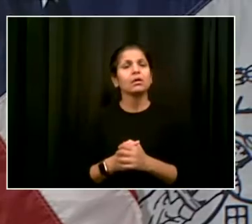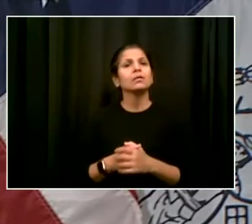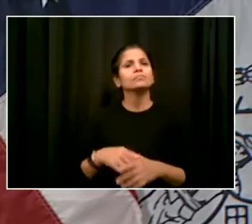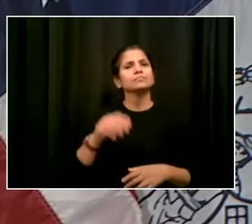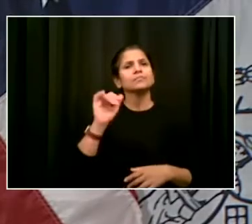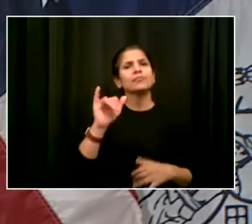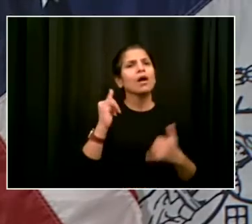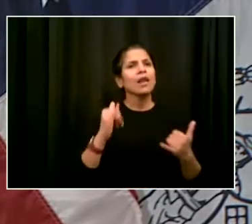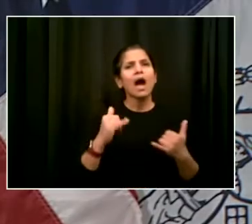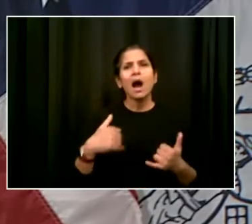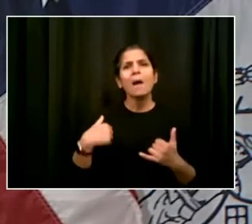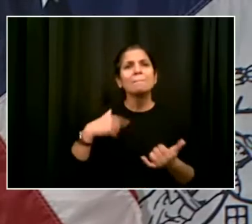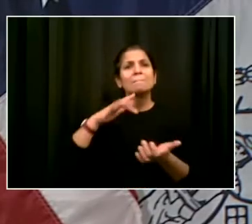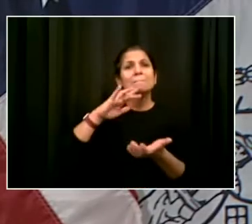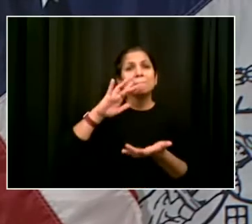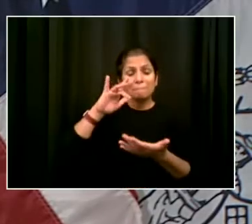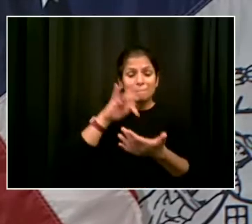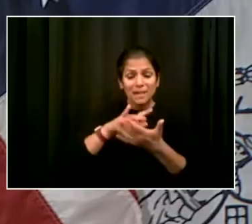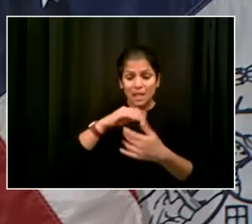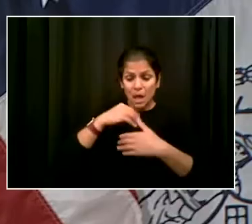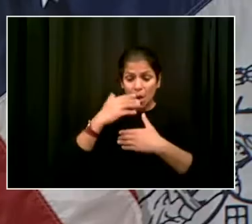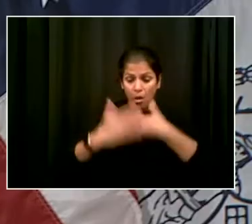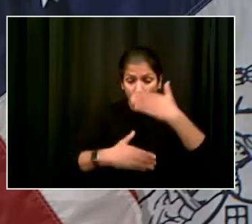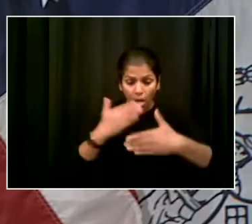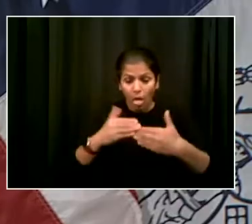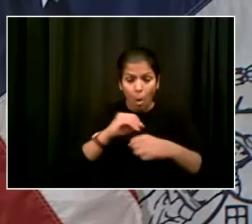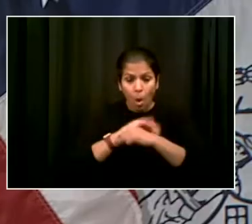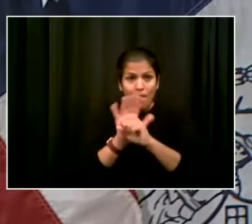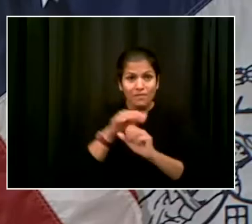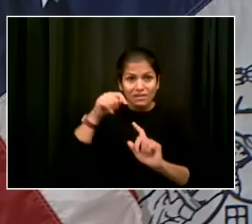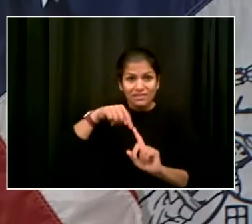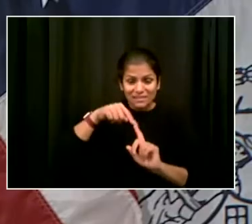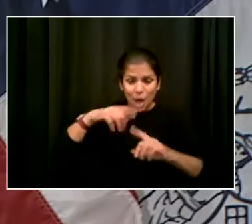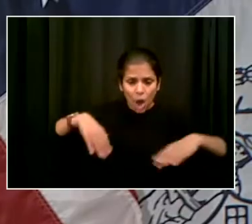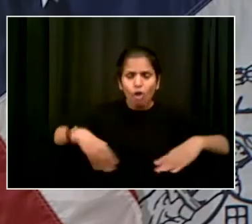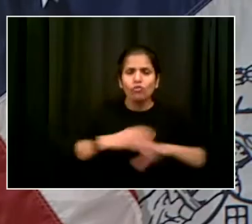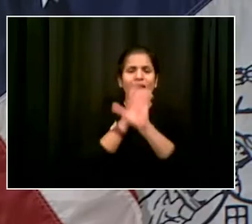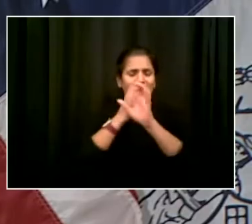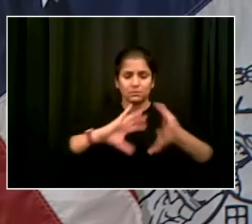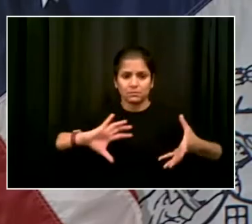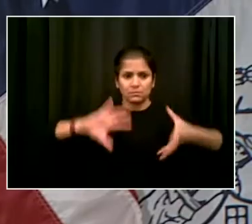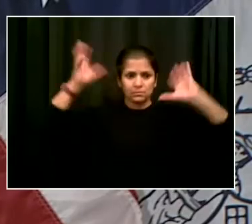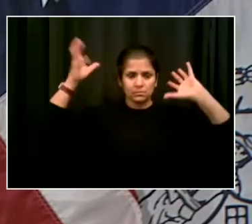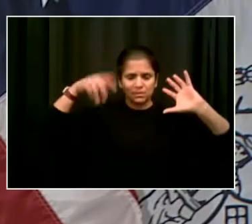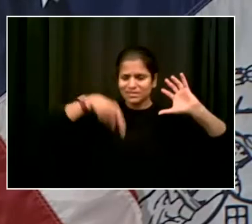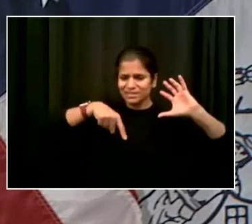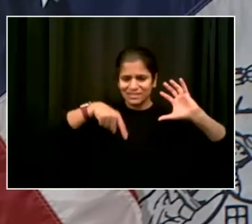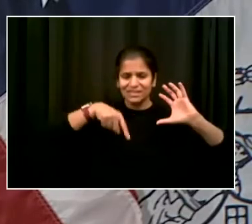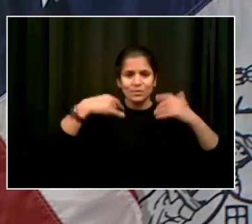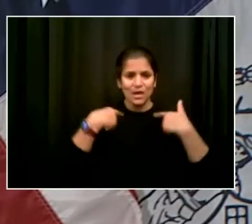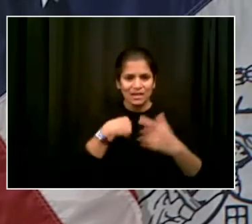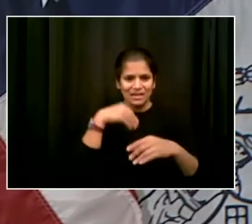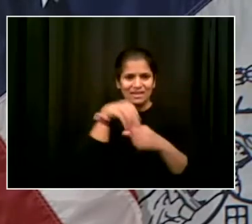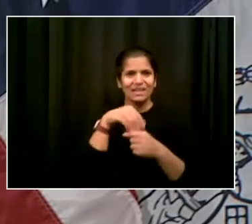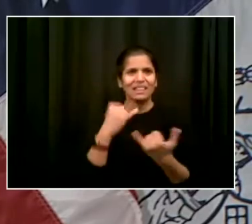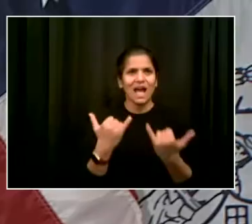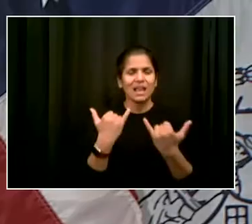WE ARERE IN THE MIDDLE OF THE PANDEMIC, OUR CITY HEALTH